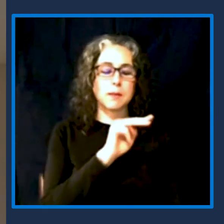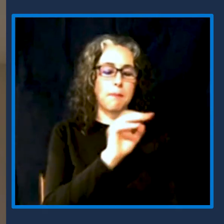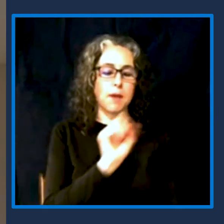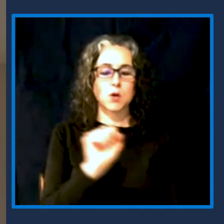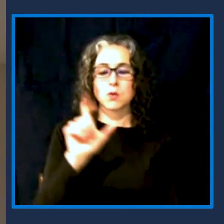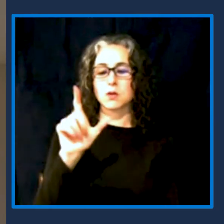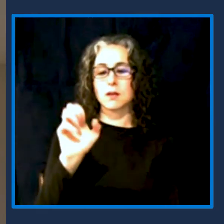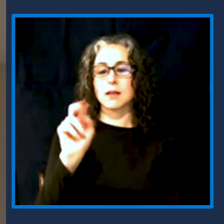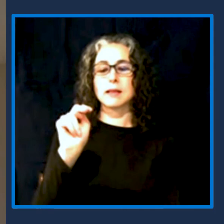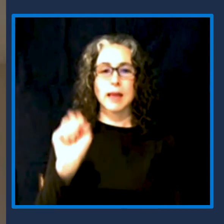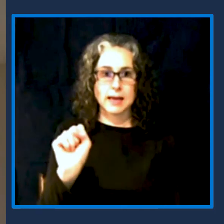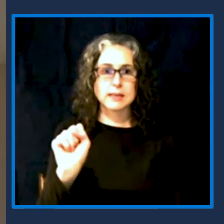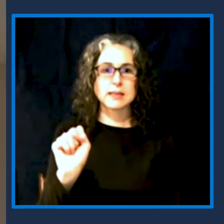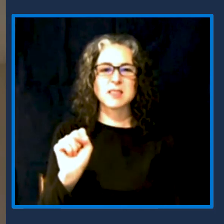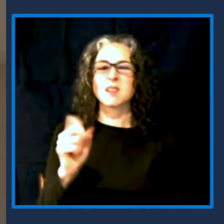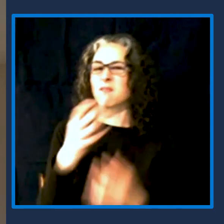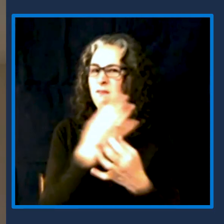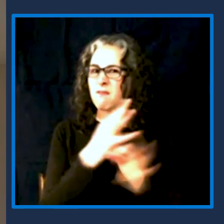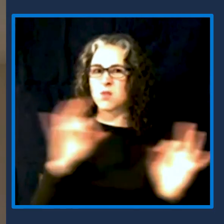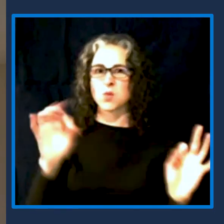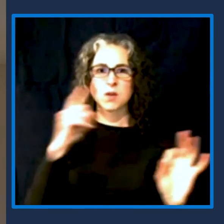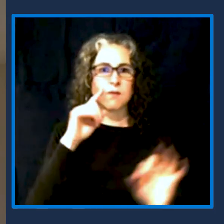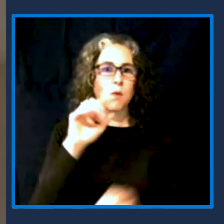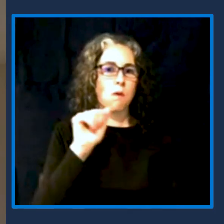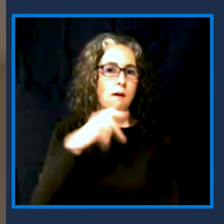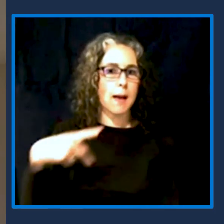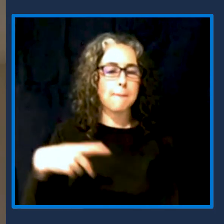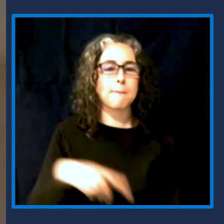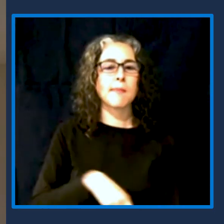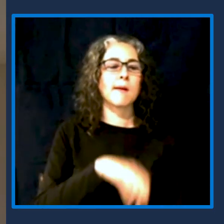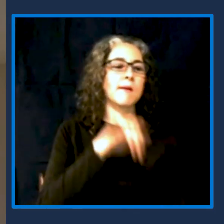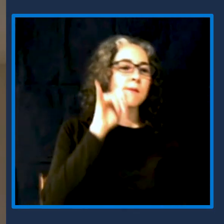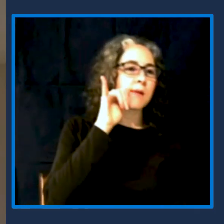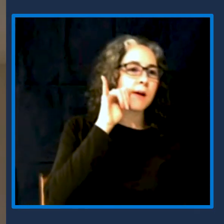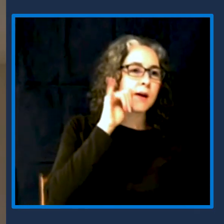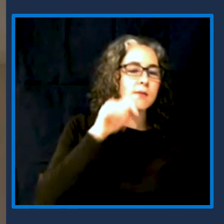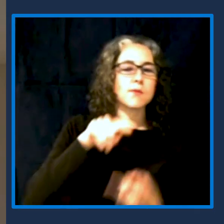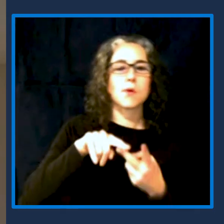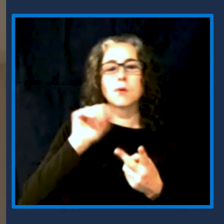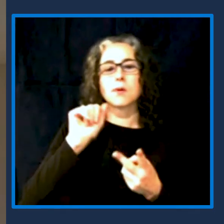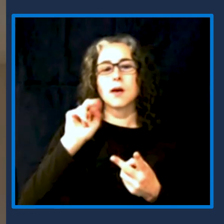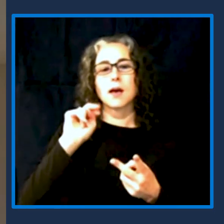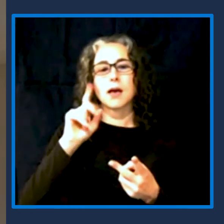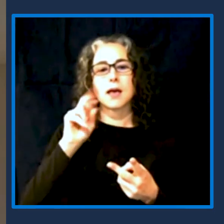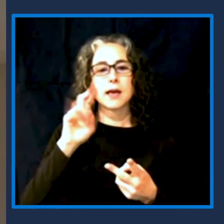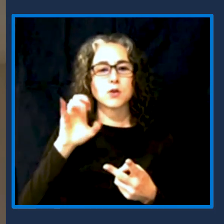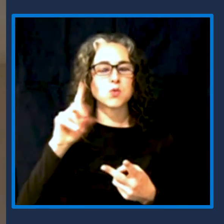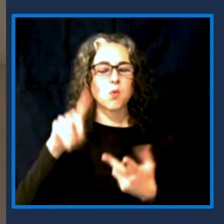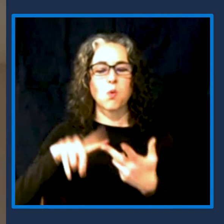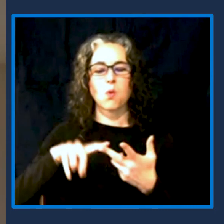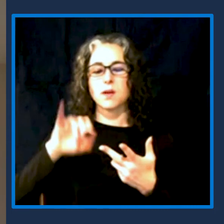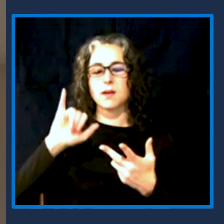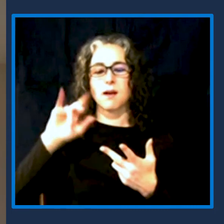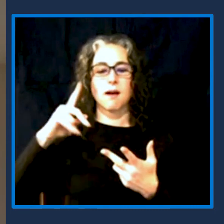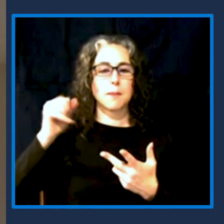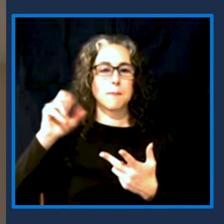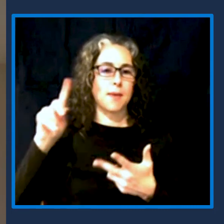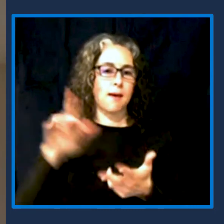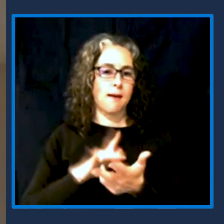which is free in the app store for iphone android and ipad so my youngest son was coming home with